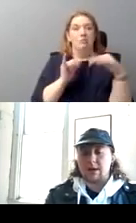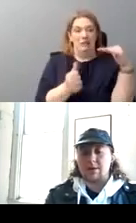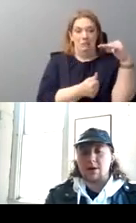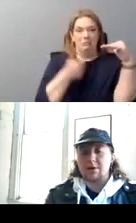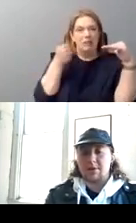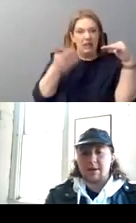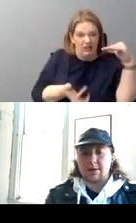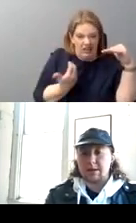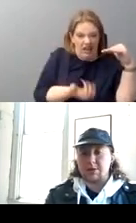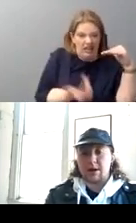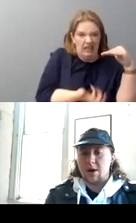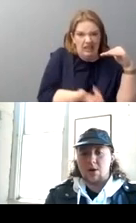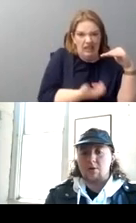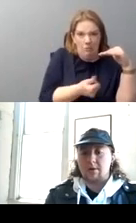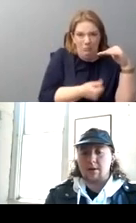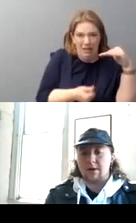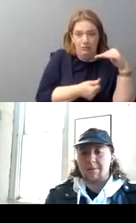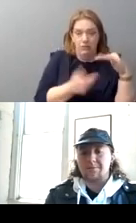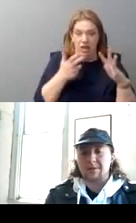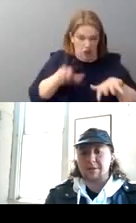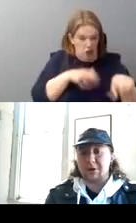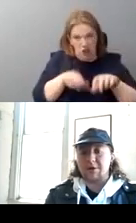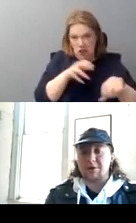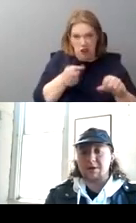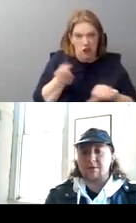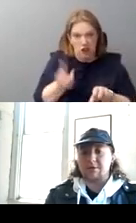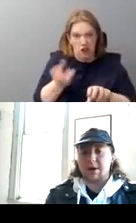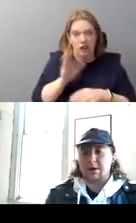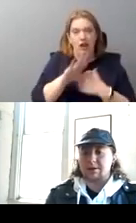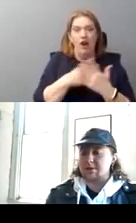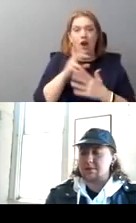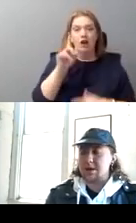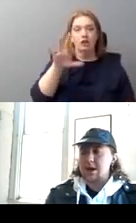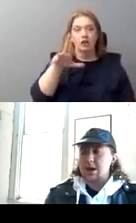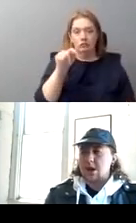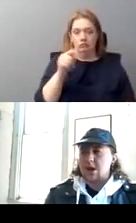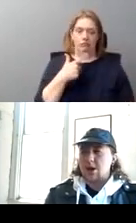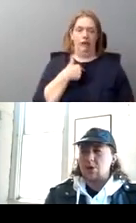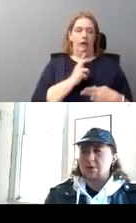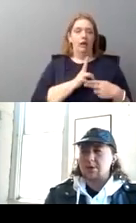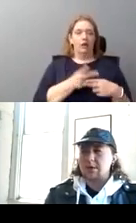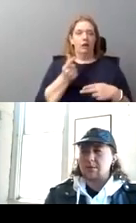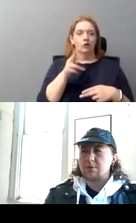in under the basement, he dug out all the dirt underneath. There was about almost like